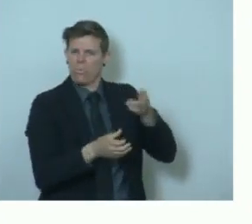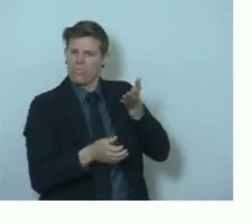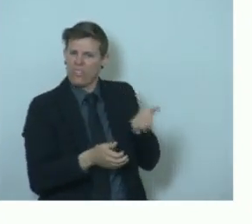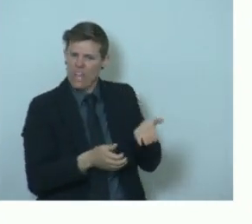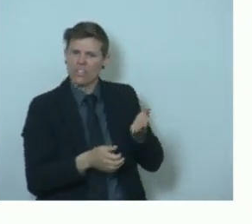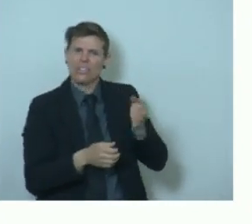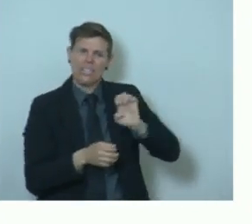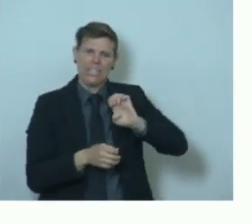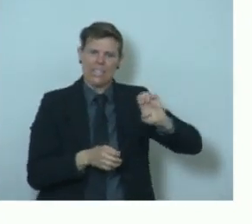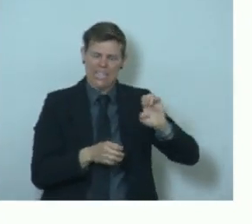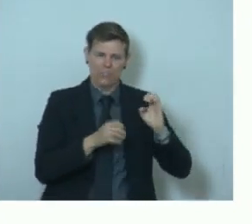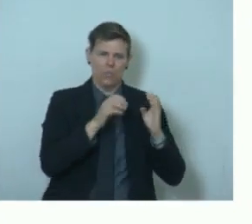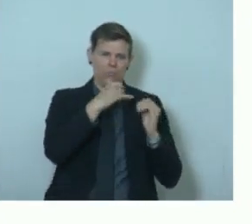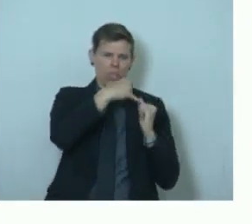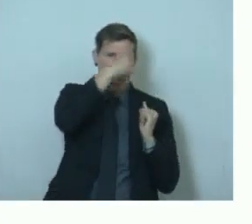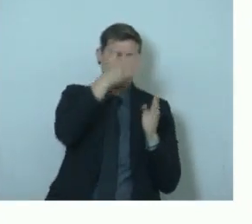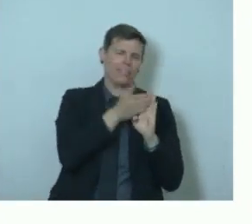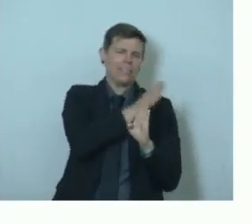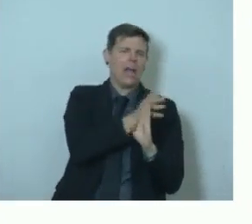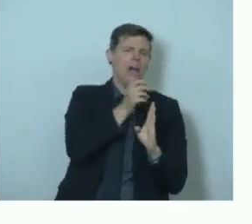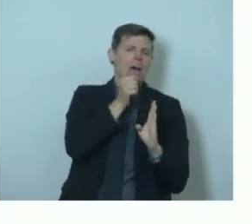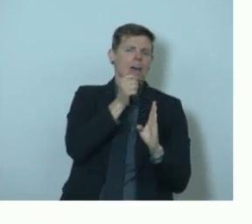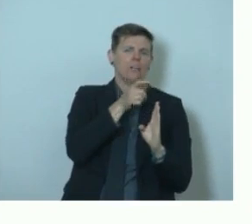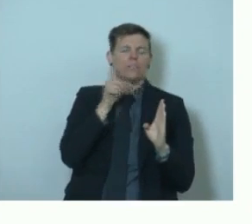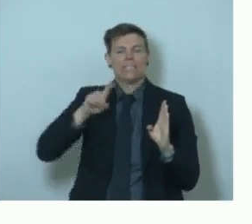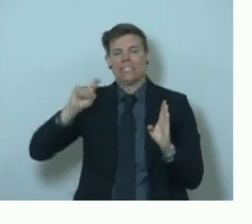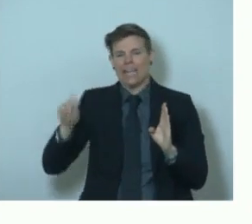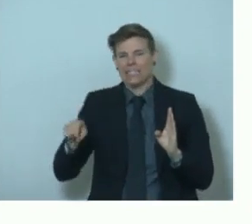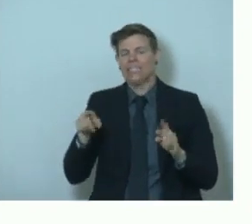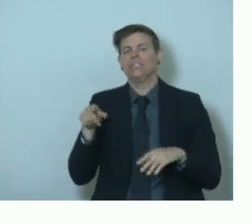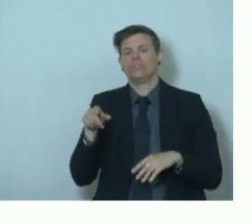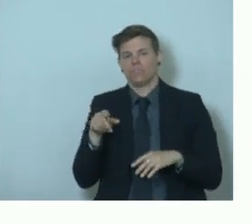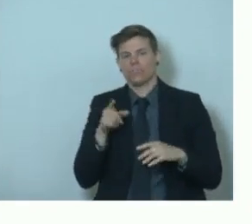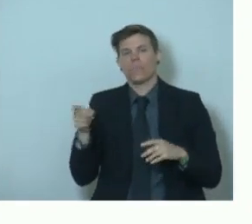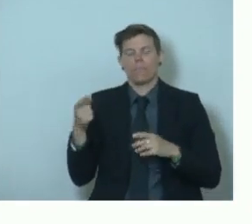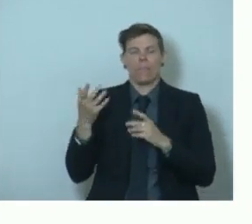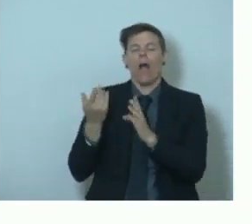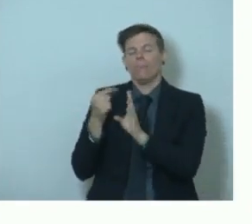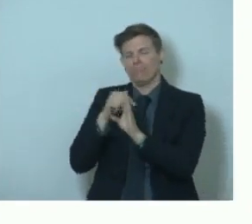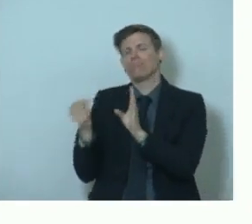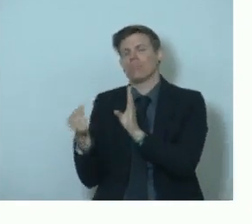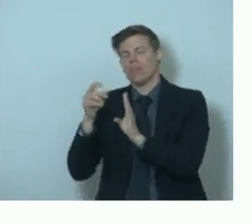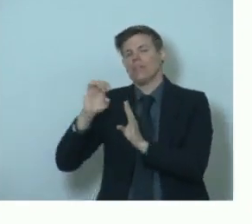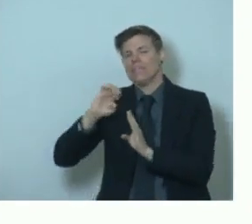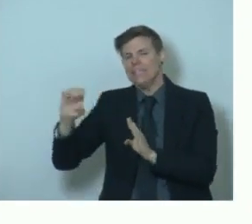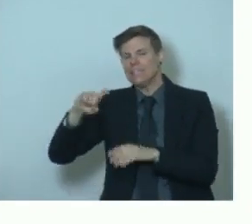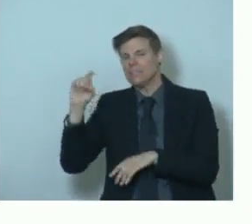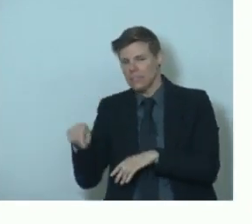THAT IS RELATED TO A GROUP OF CASES THAT OCCURRED ON THE EASTERN BORDER OF NEW MEXICO.